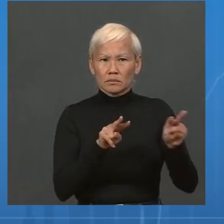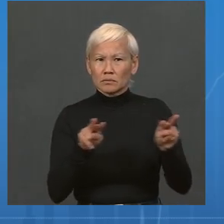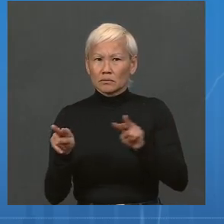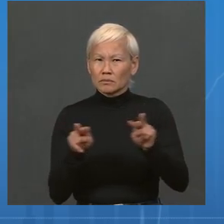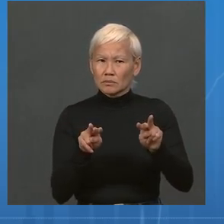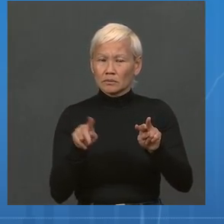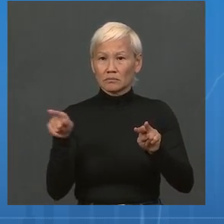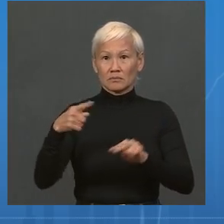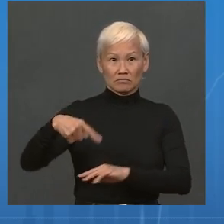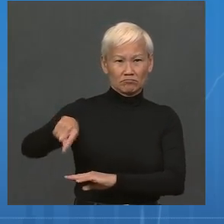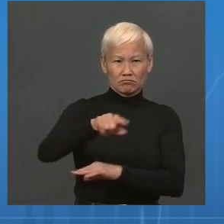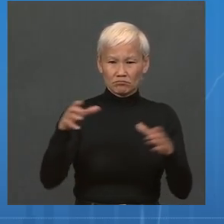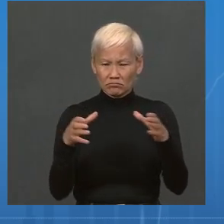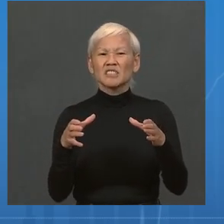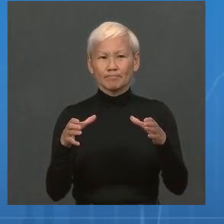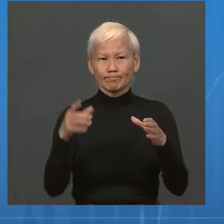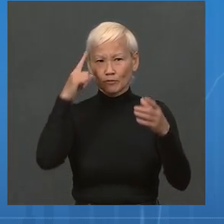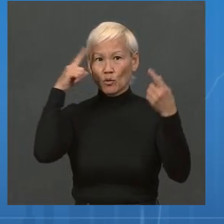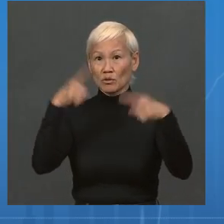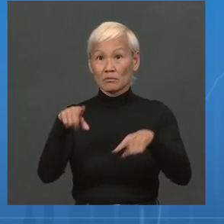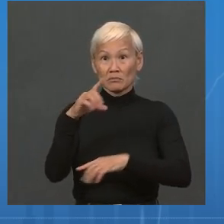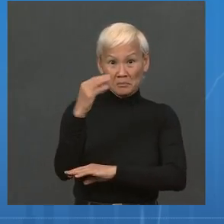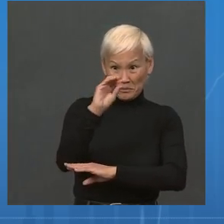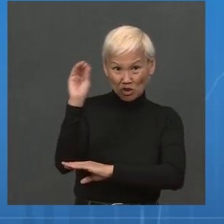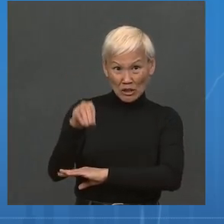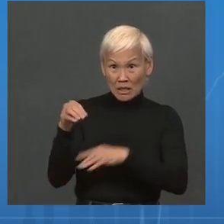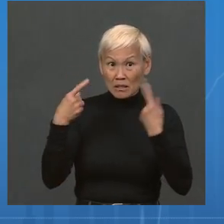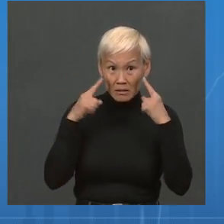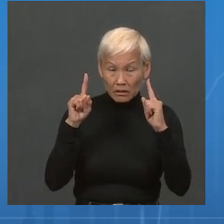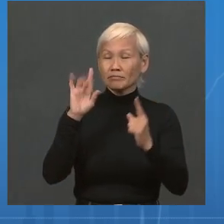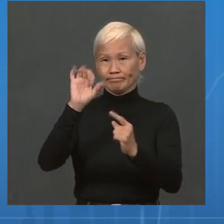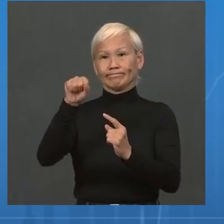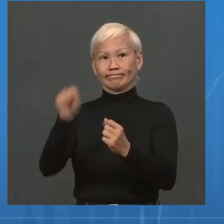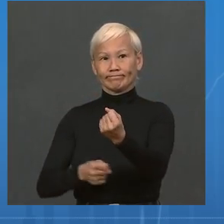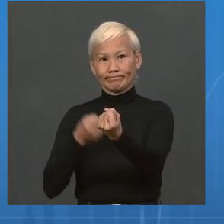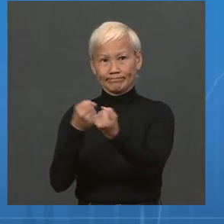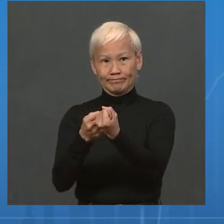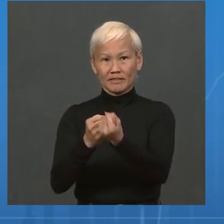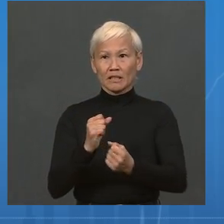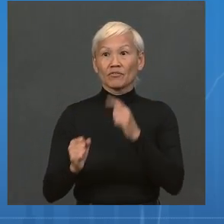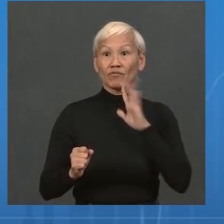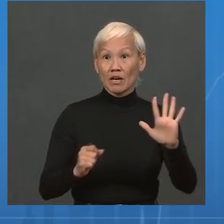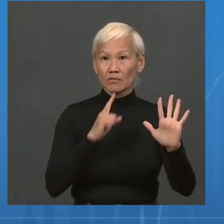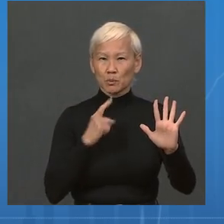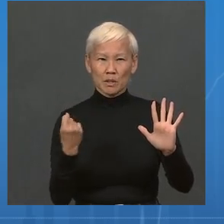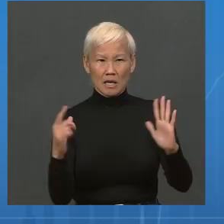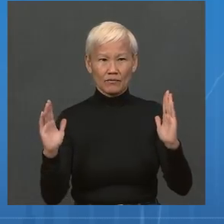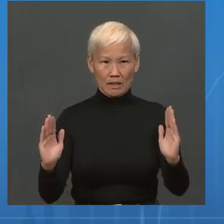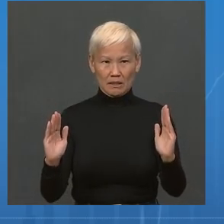I endorsed their strong recommendation that children 5 to 11 years old should be vaccinated with the Pfizer